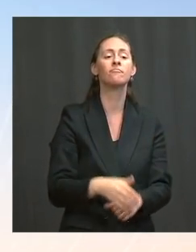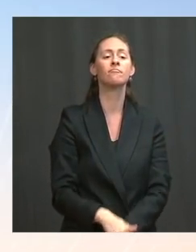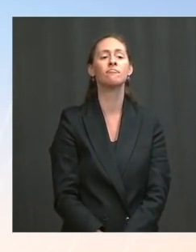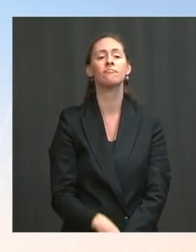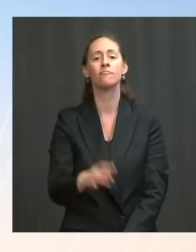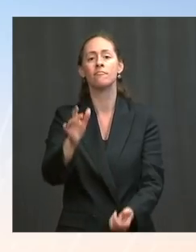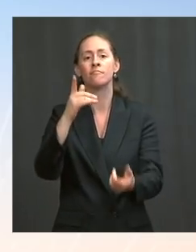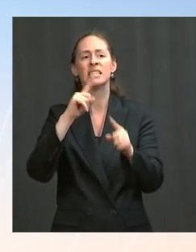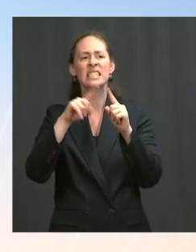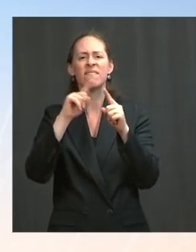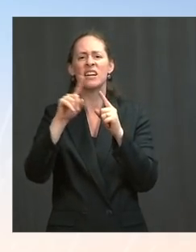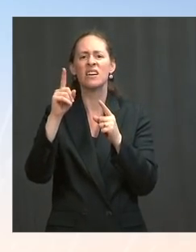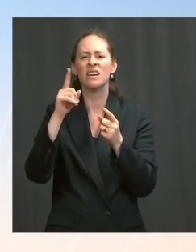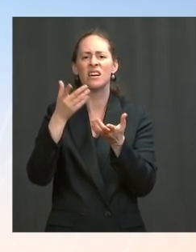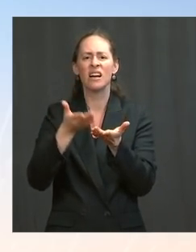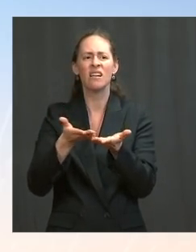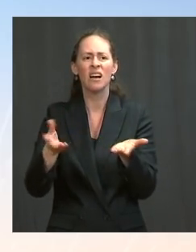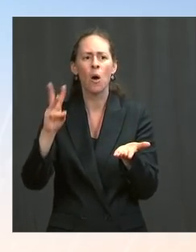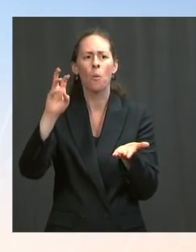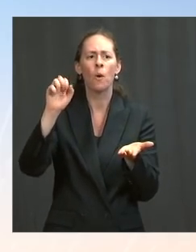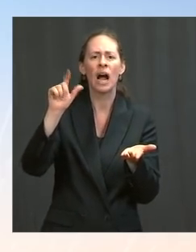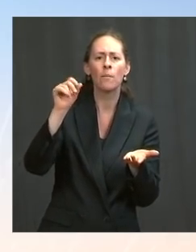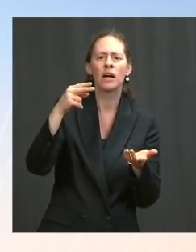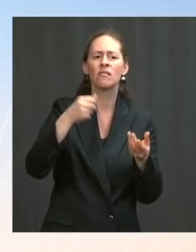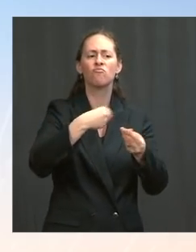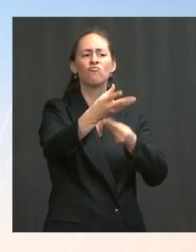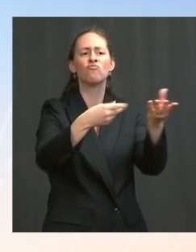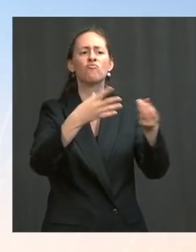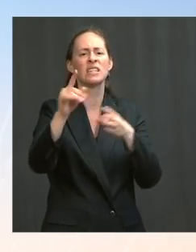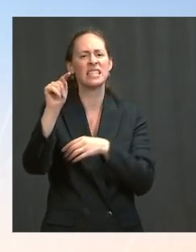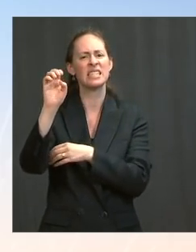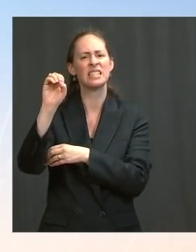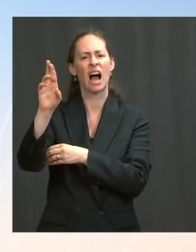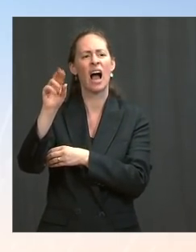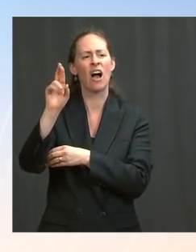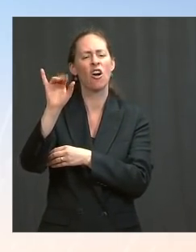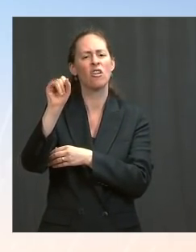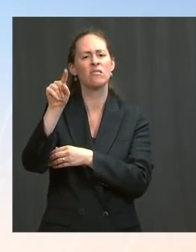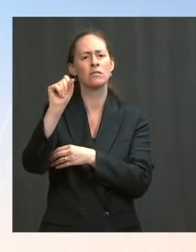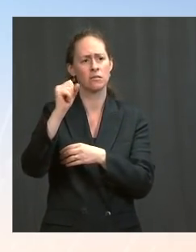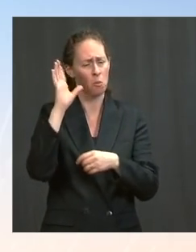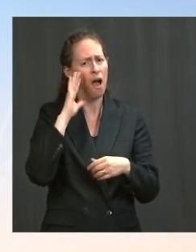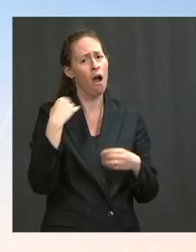And, obviously, we've seen -- I wouldn't say -- I mean, there's available information over the last --